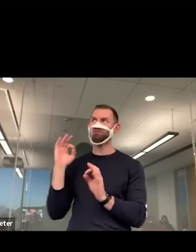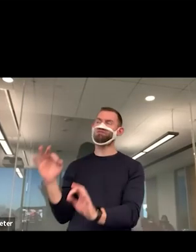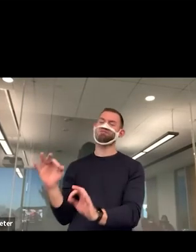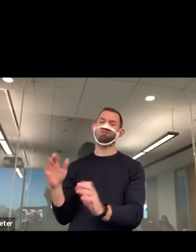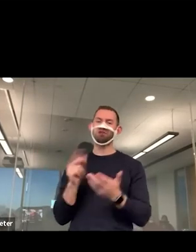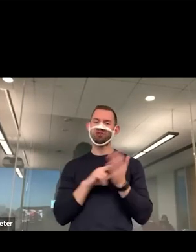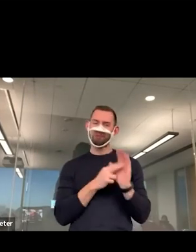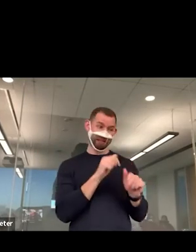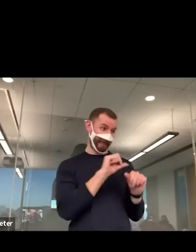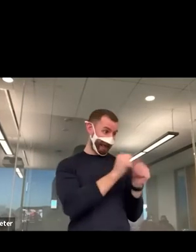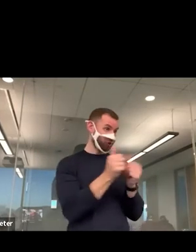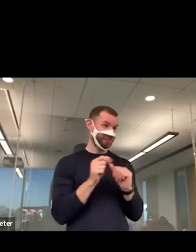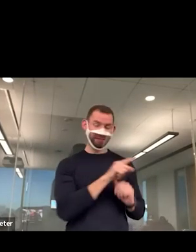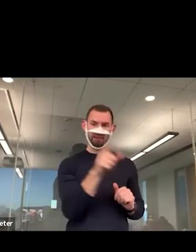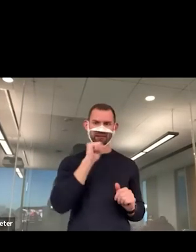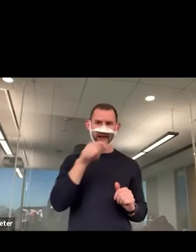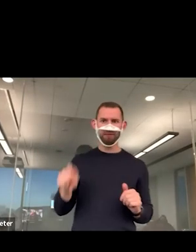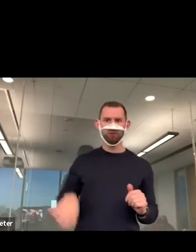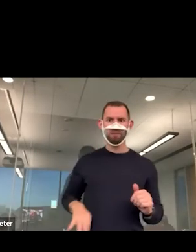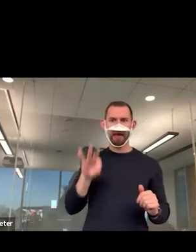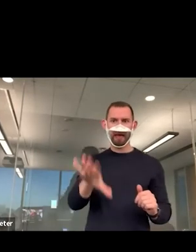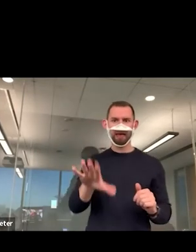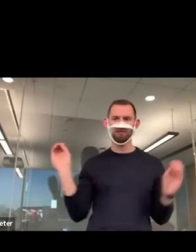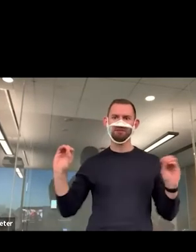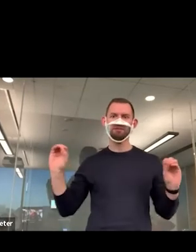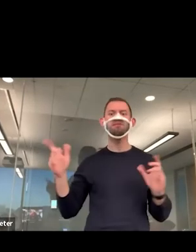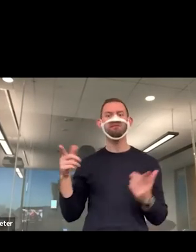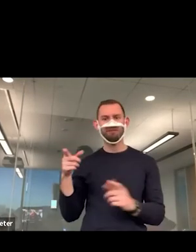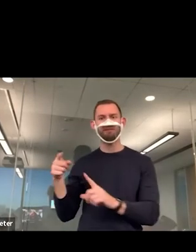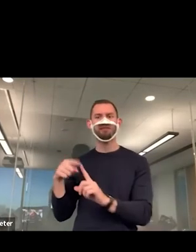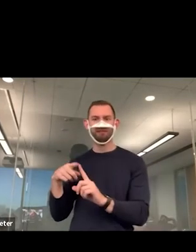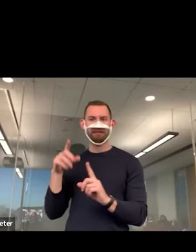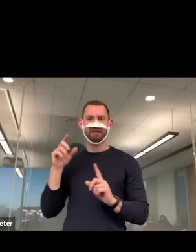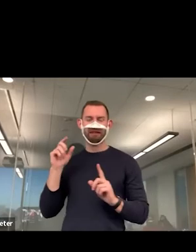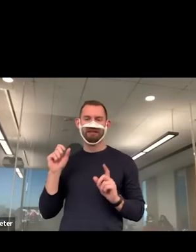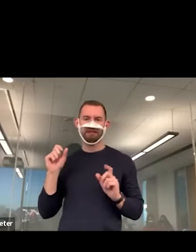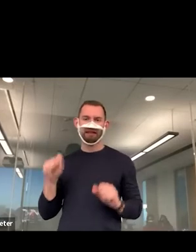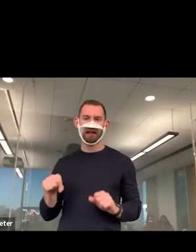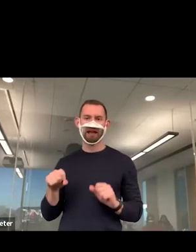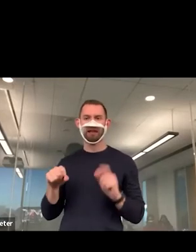the stuff themselves they could actually go to the client assistance program the